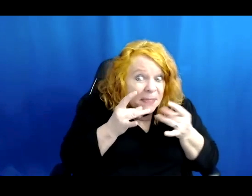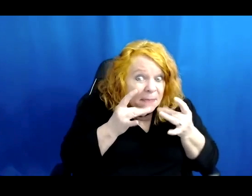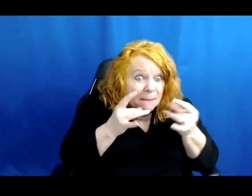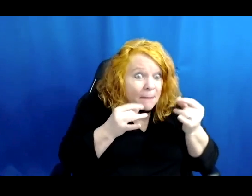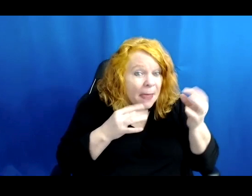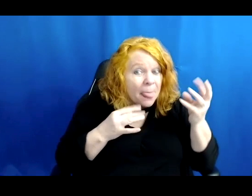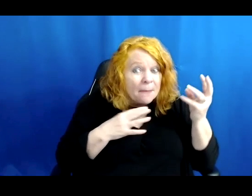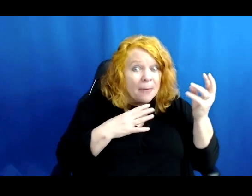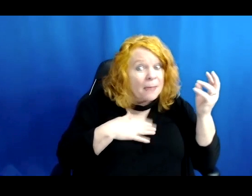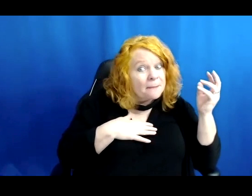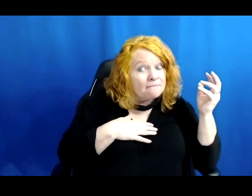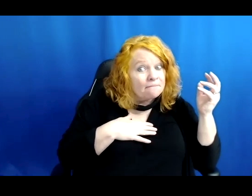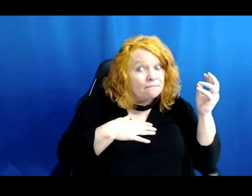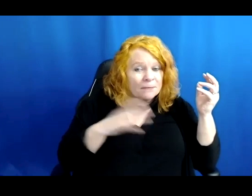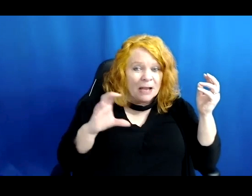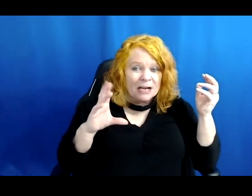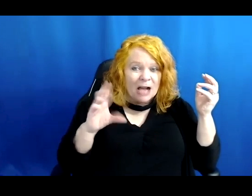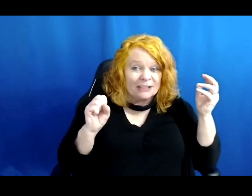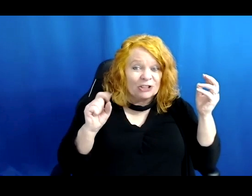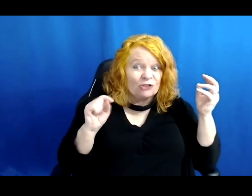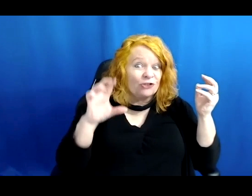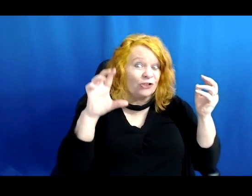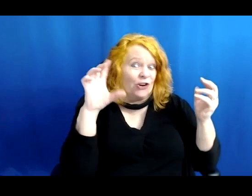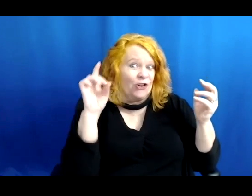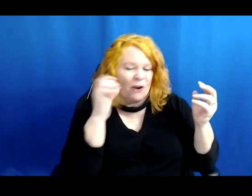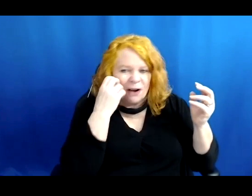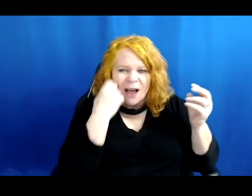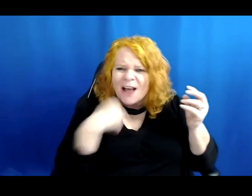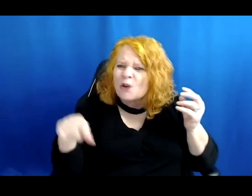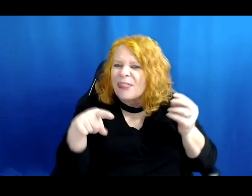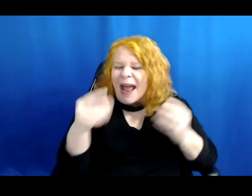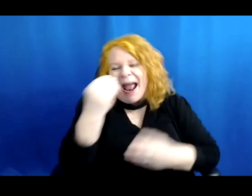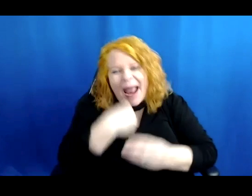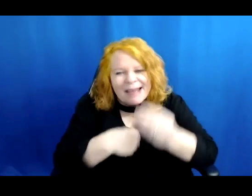Wow. They ate and ate and ate.